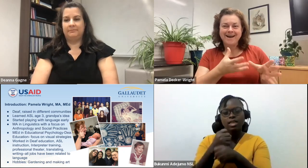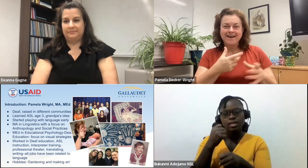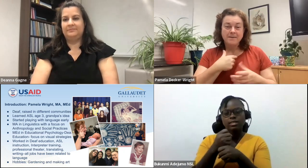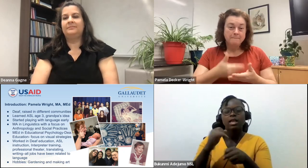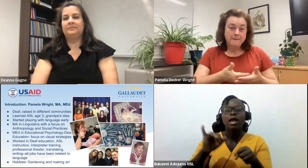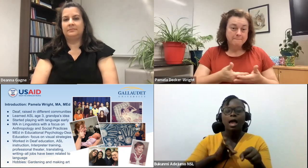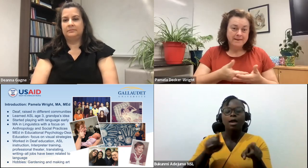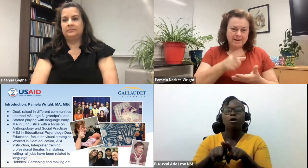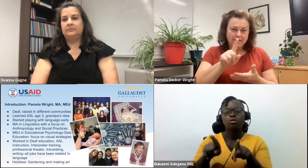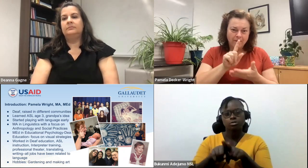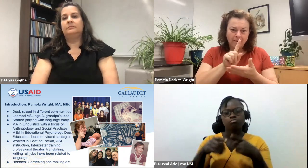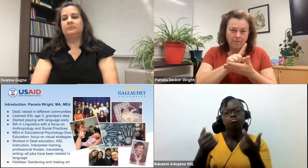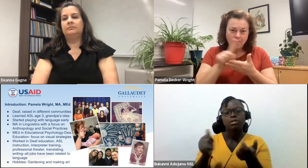is I become a grandmother.